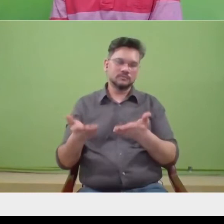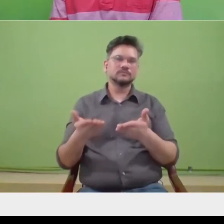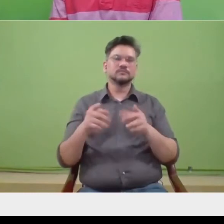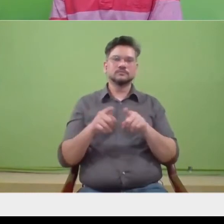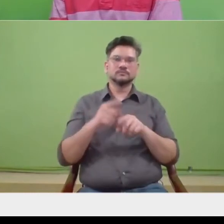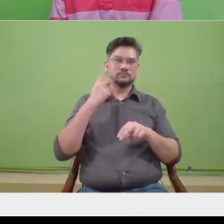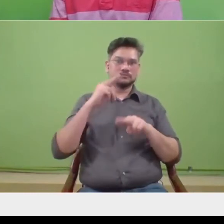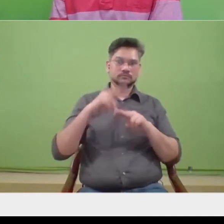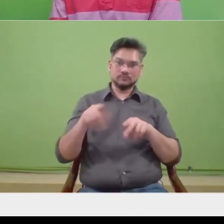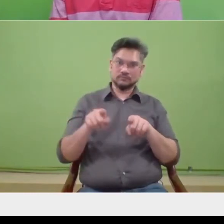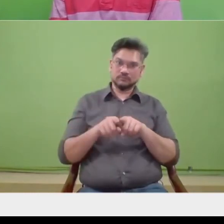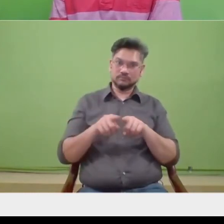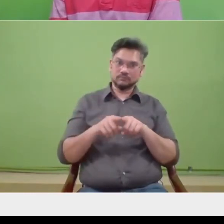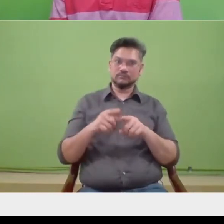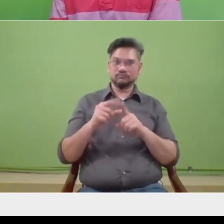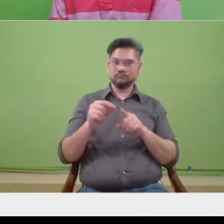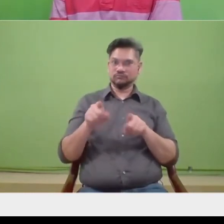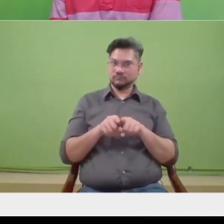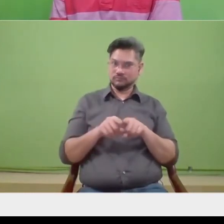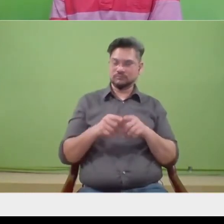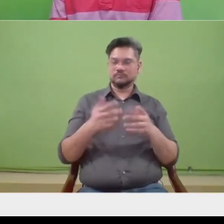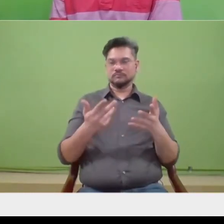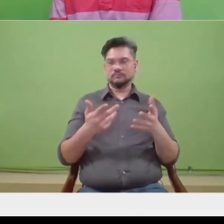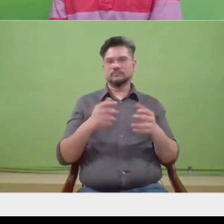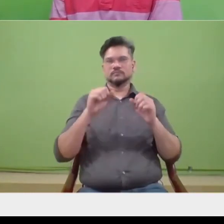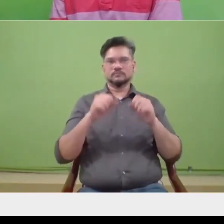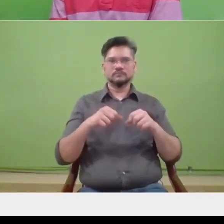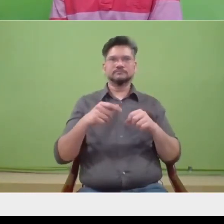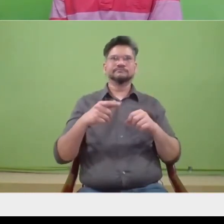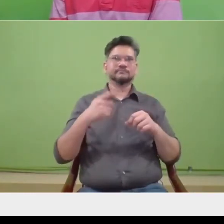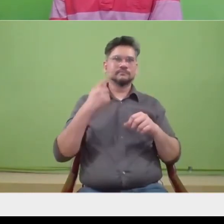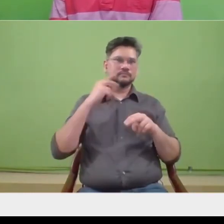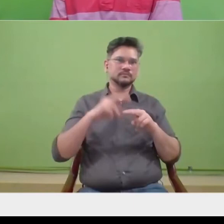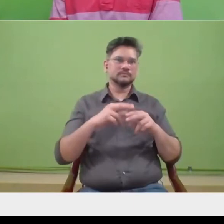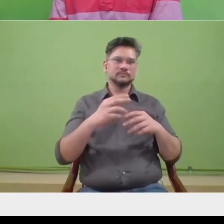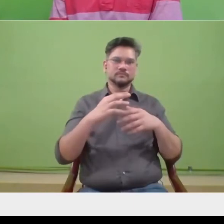mythical animal even you will remember when you you do not have to have any disability but after